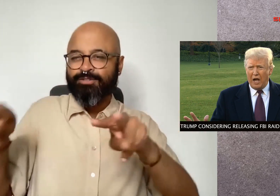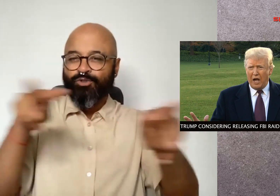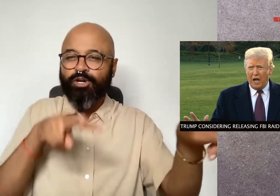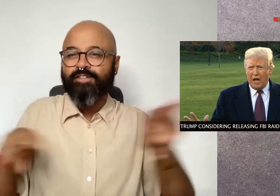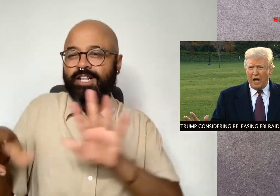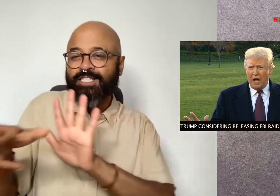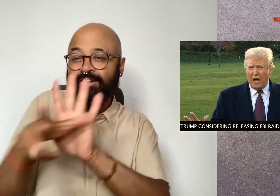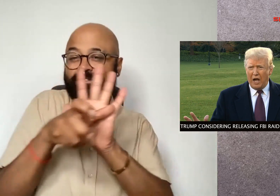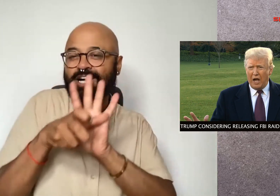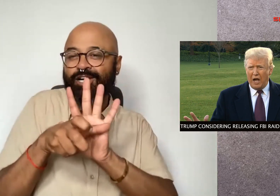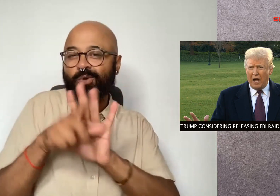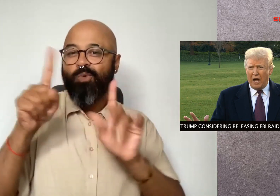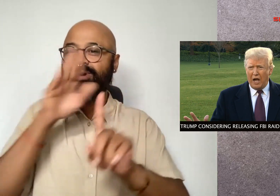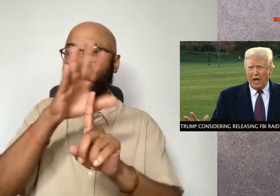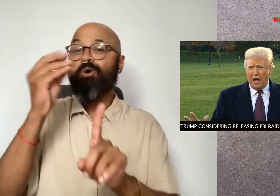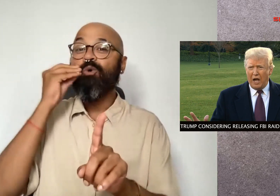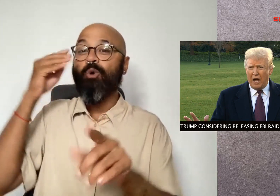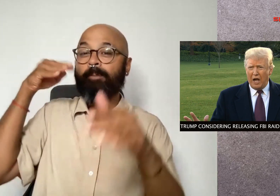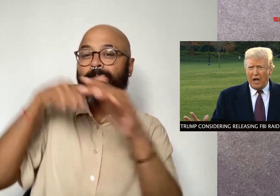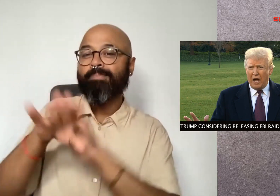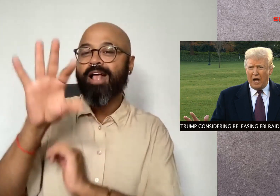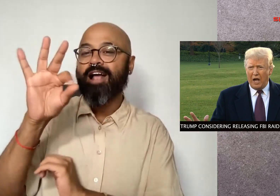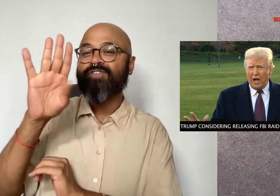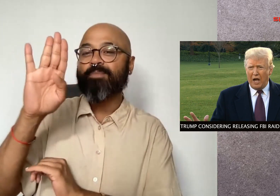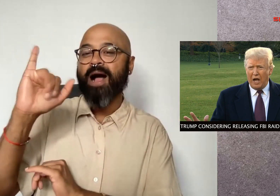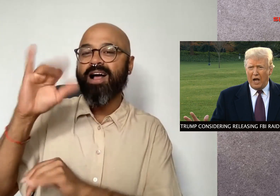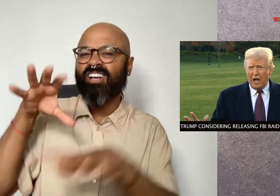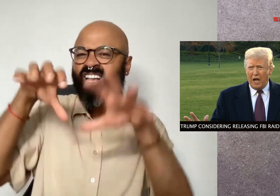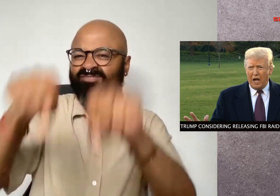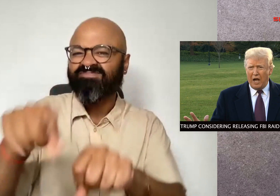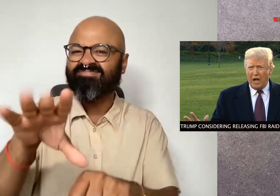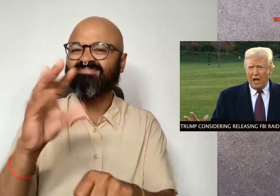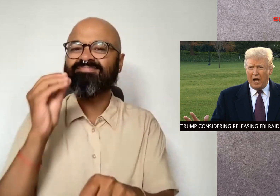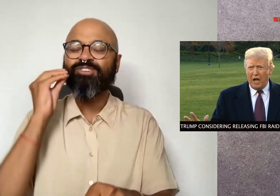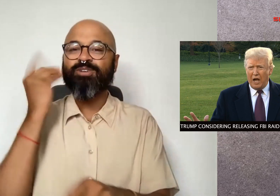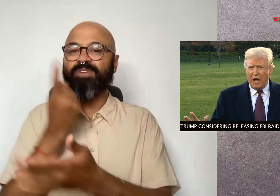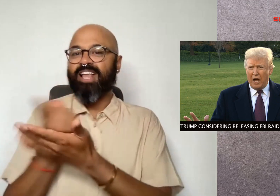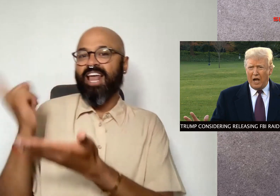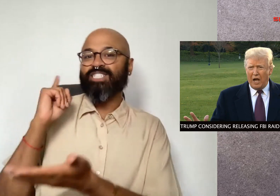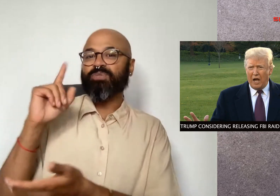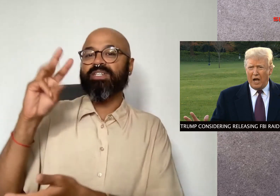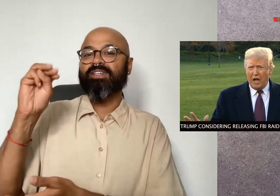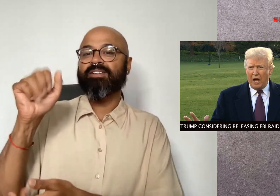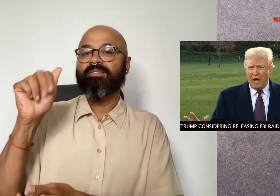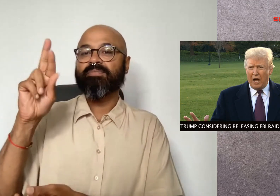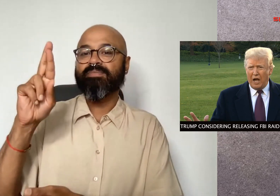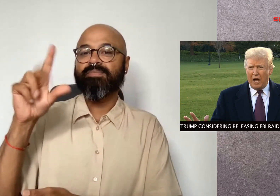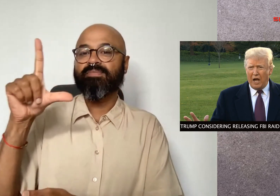say he is thinking about releasing the surveillance video of the FBI search of his Mar-a-Lago